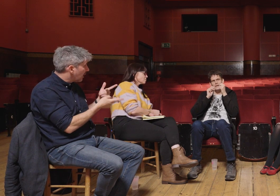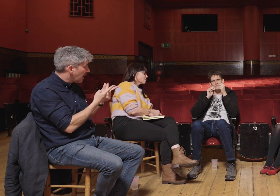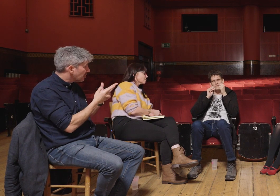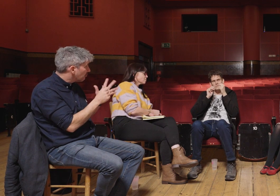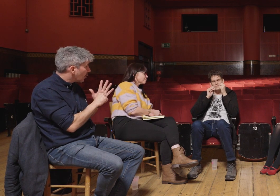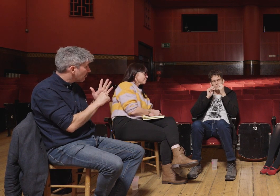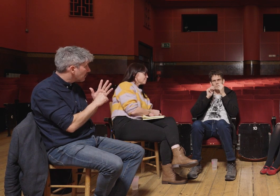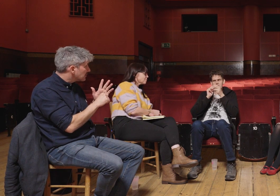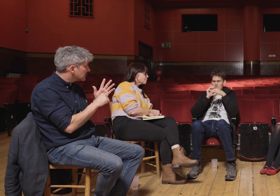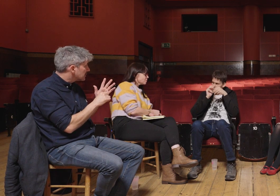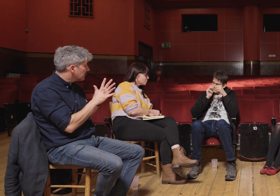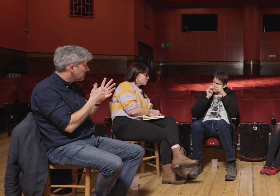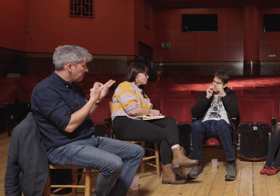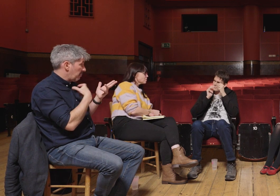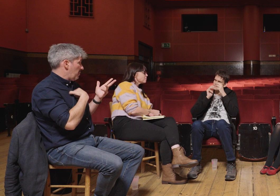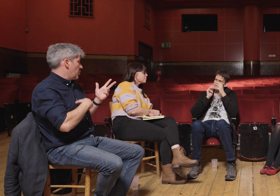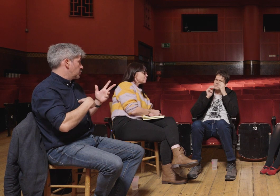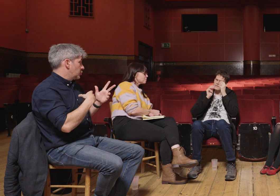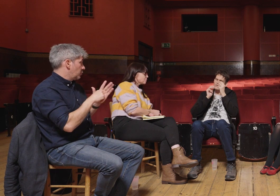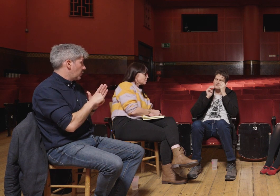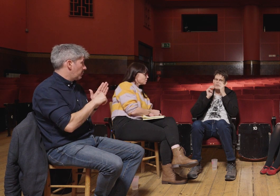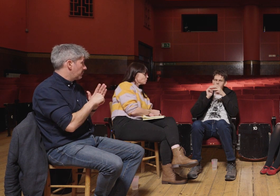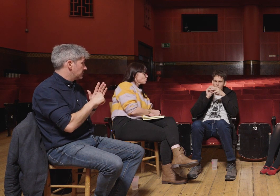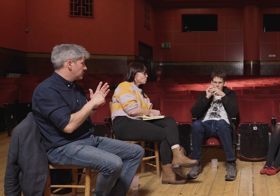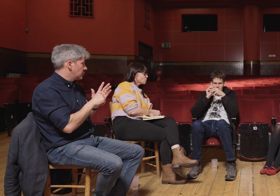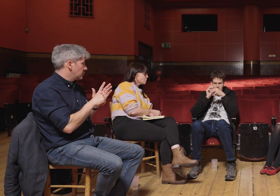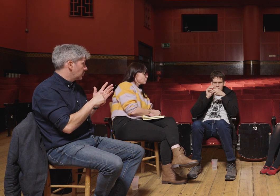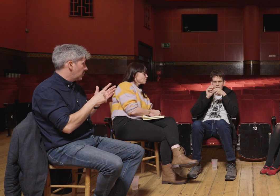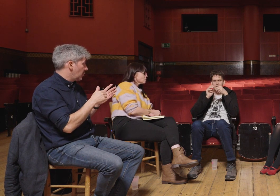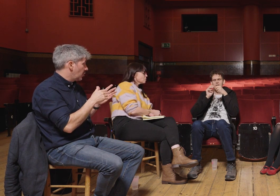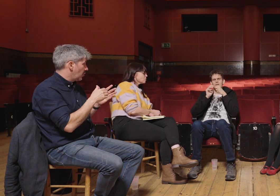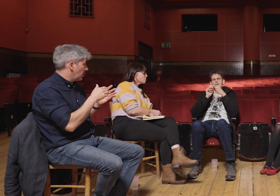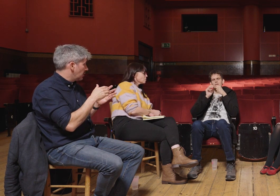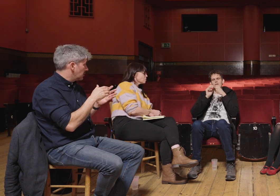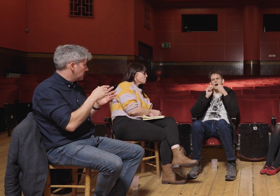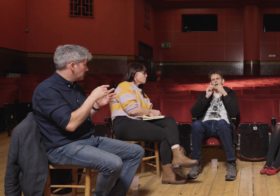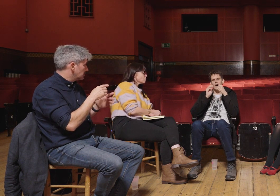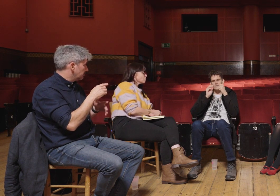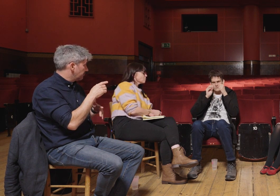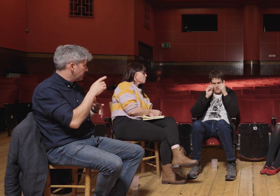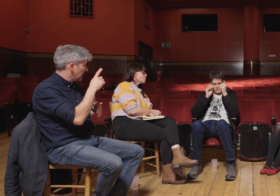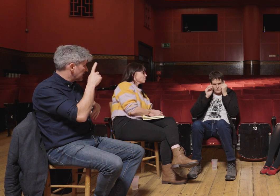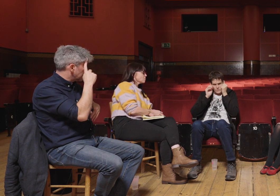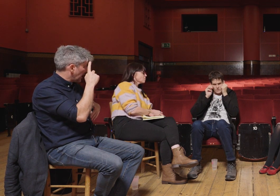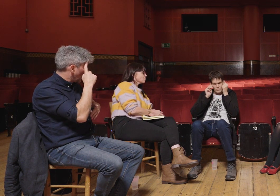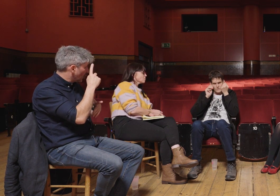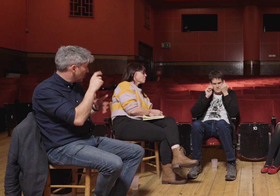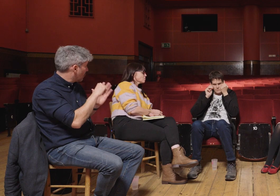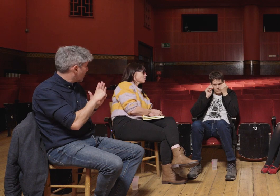some personal psychological problem. Also, for example,